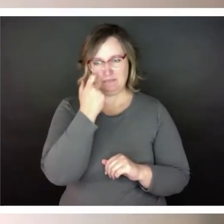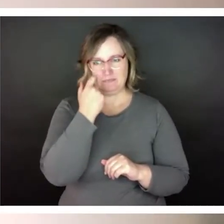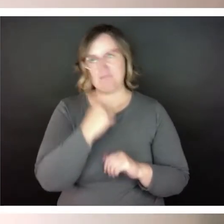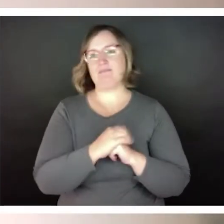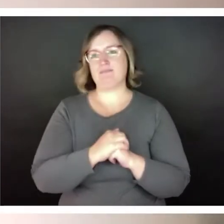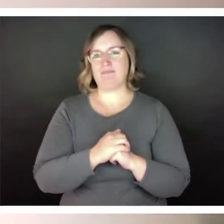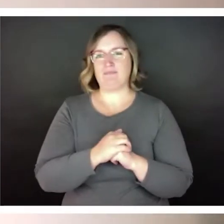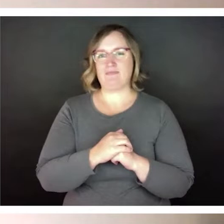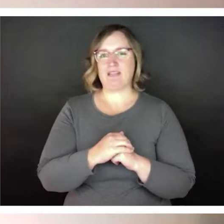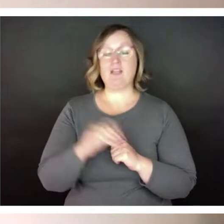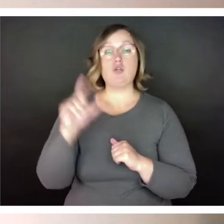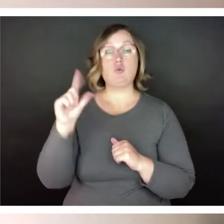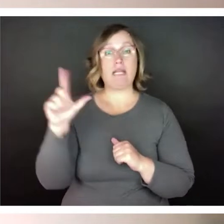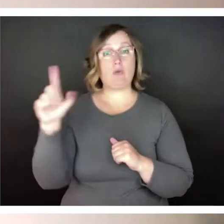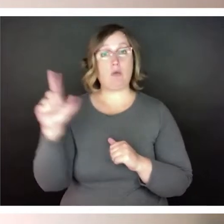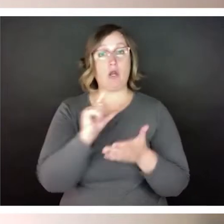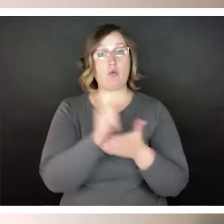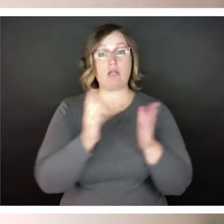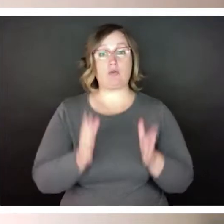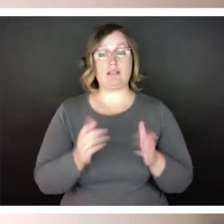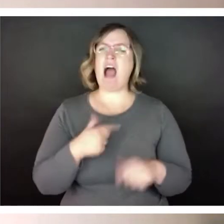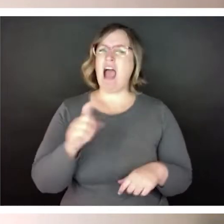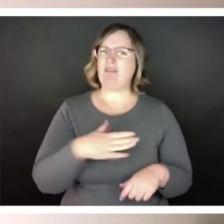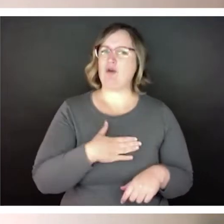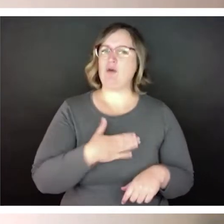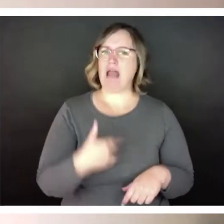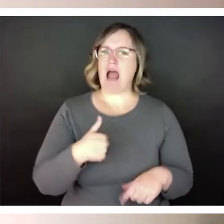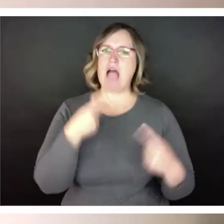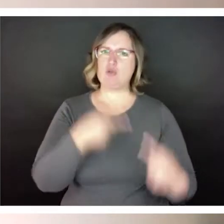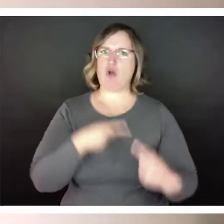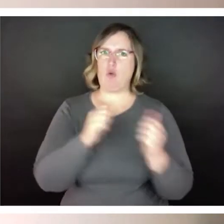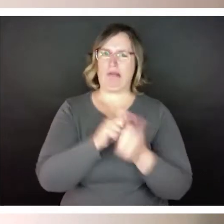2021 graduates, I must admit I struggled with composing this commencement speech.